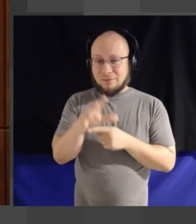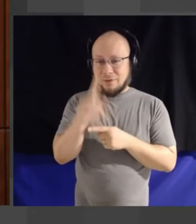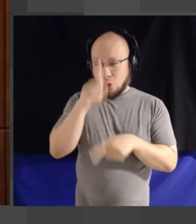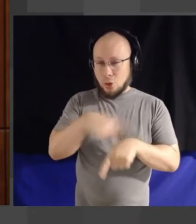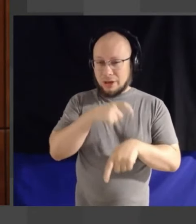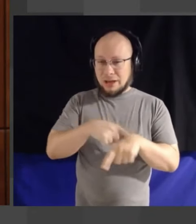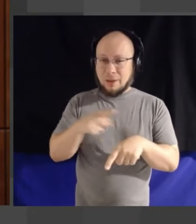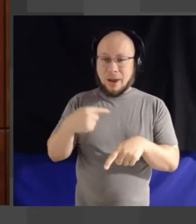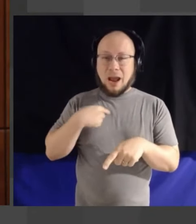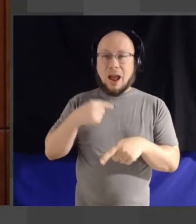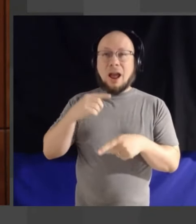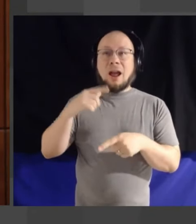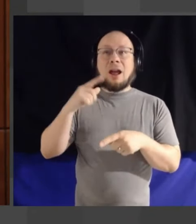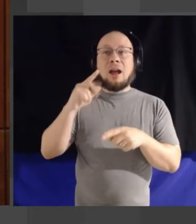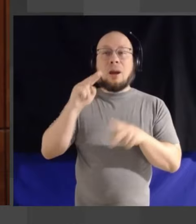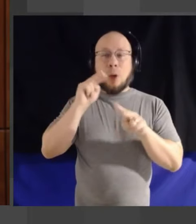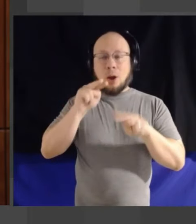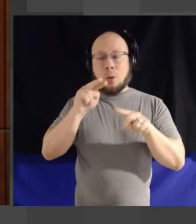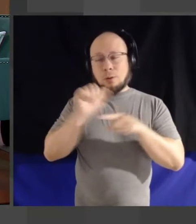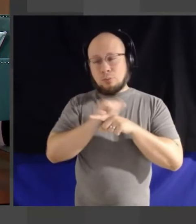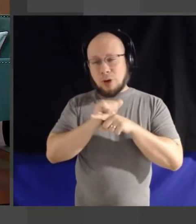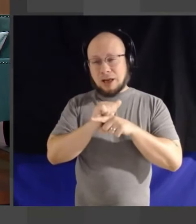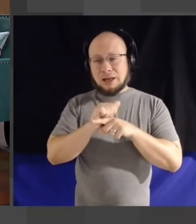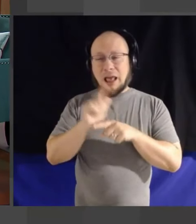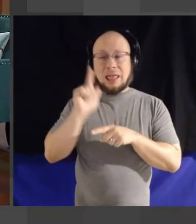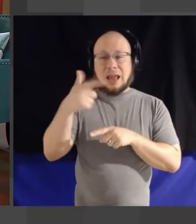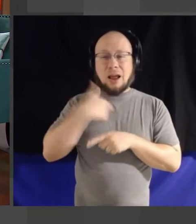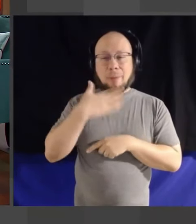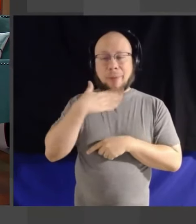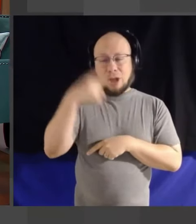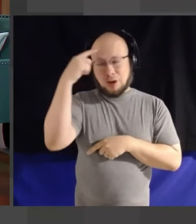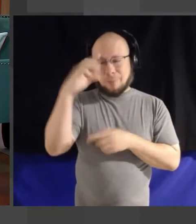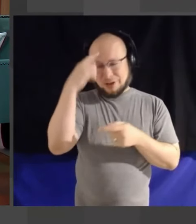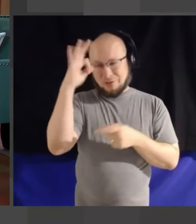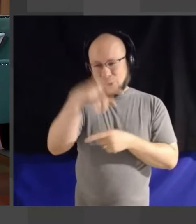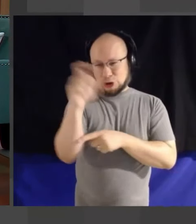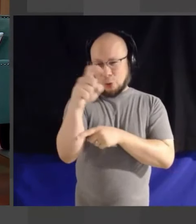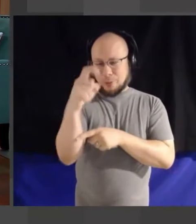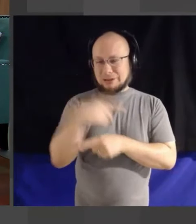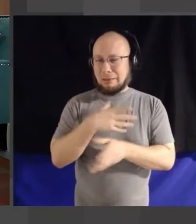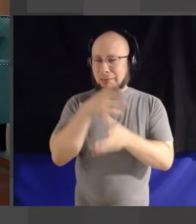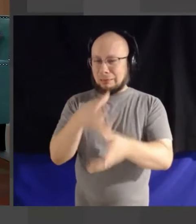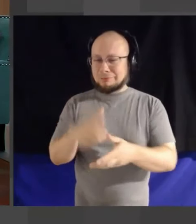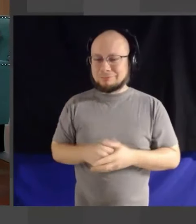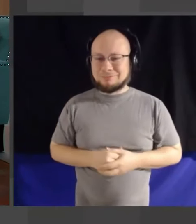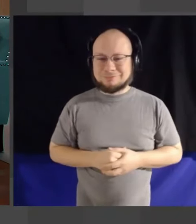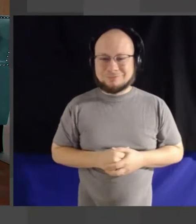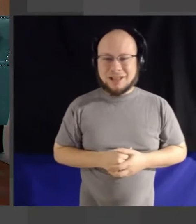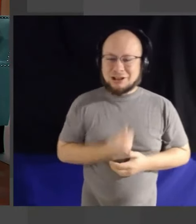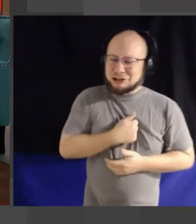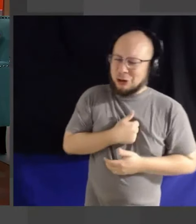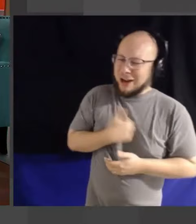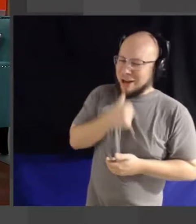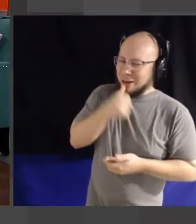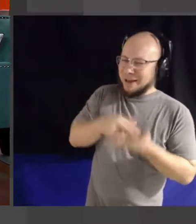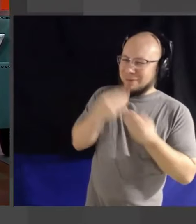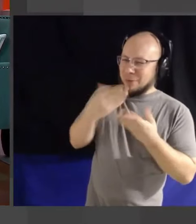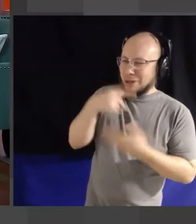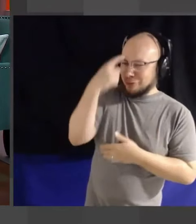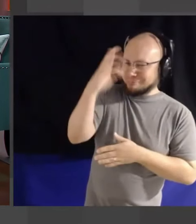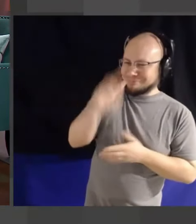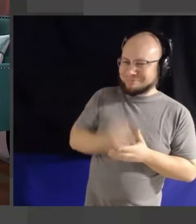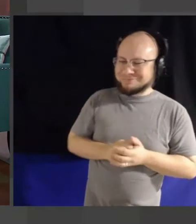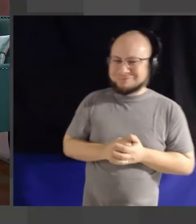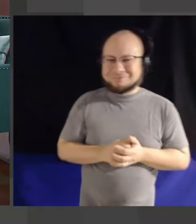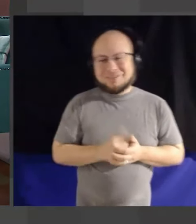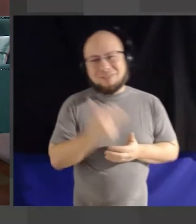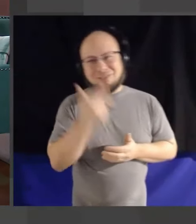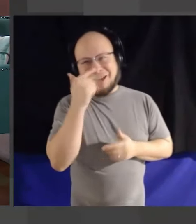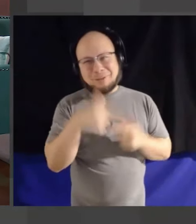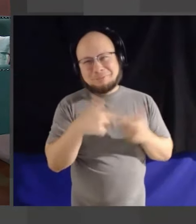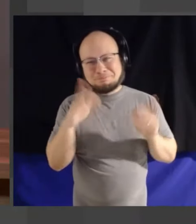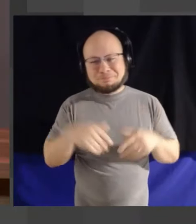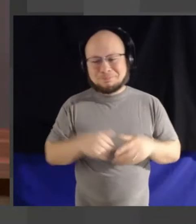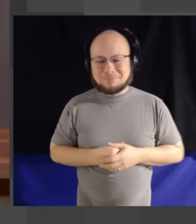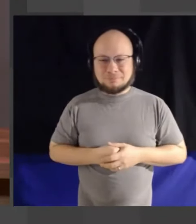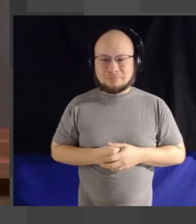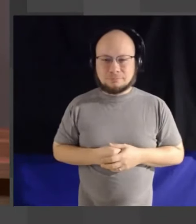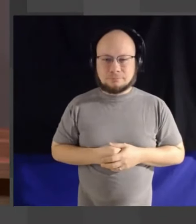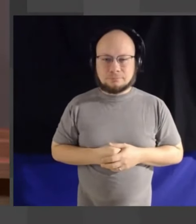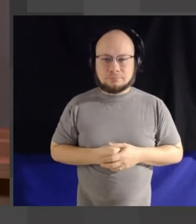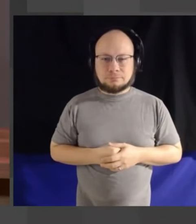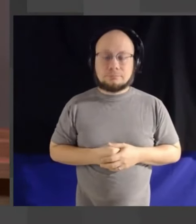SO LONG I ENDED UP HAVING A